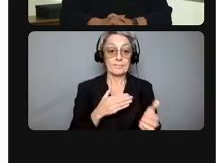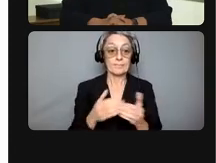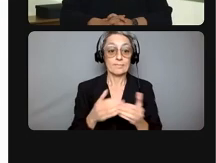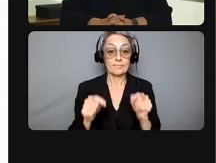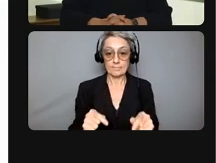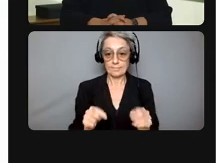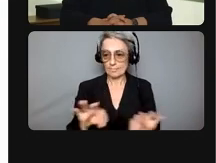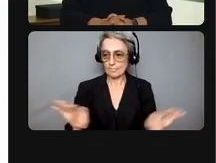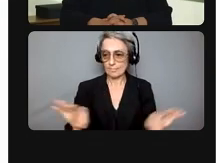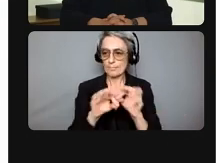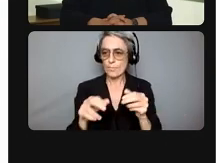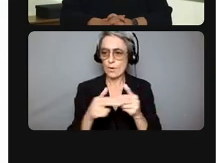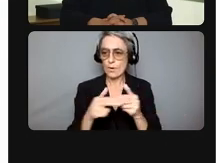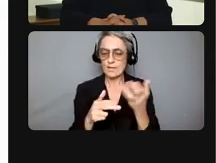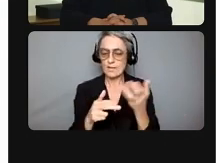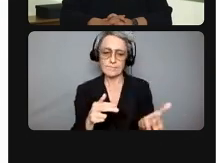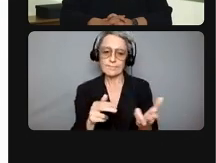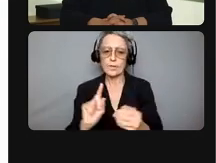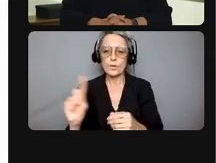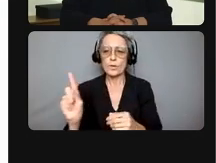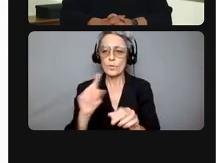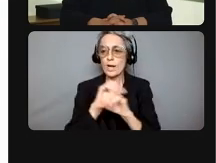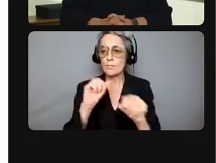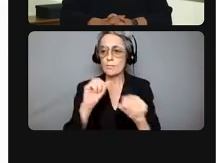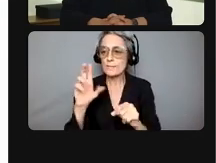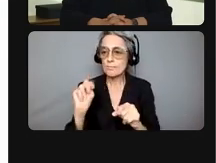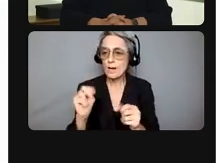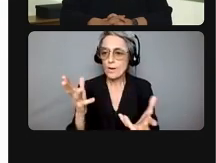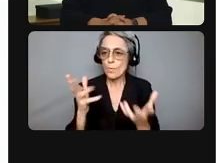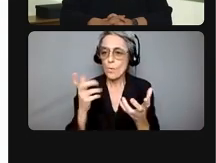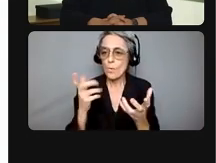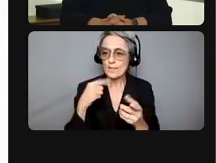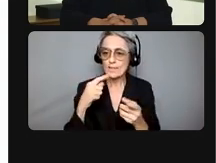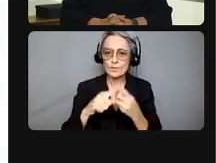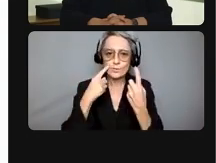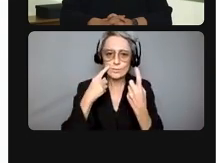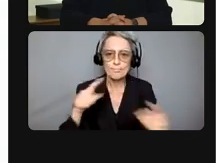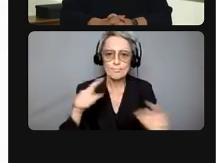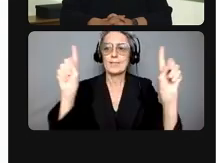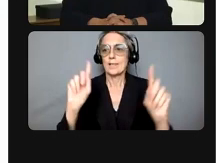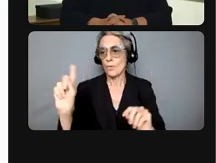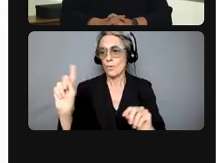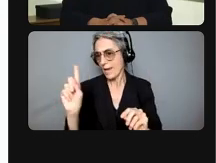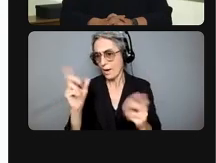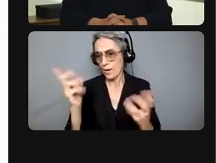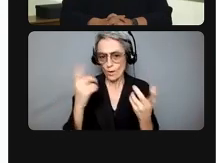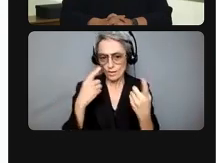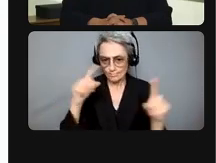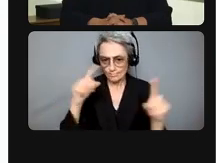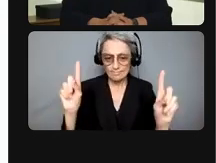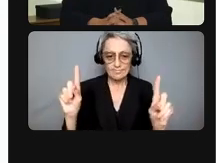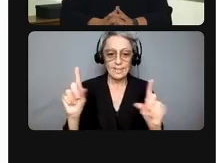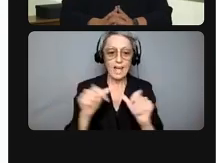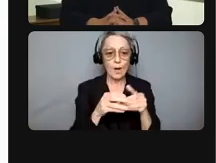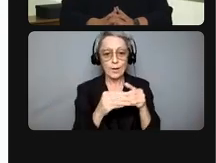about where President Biden wants us to be and how we're leading into the into these goals in these years.